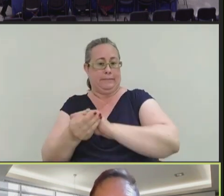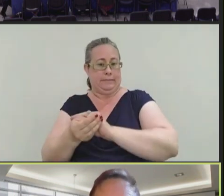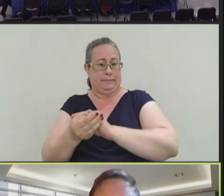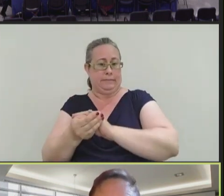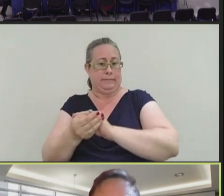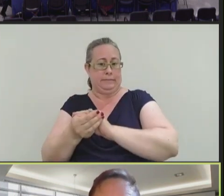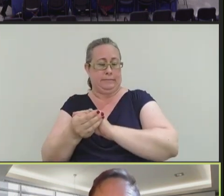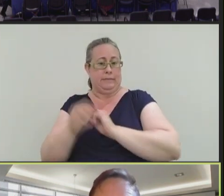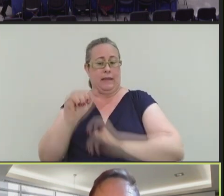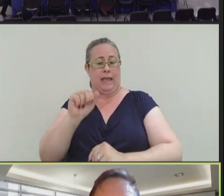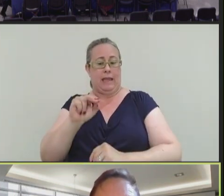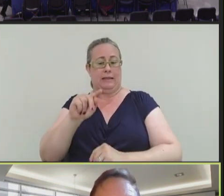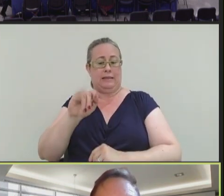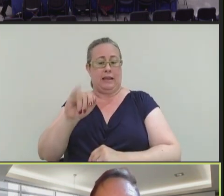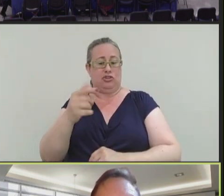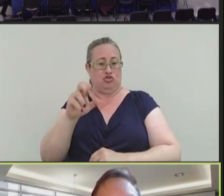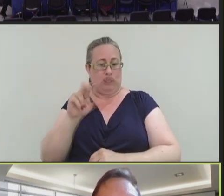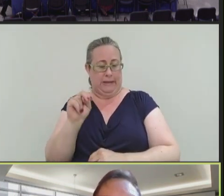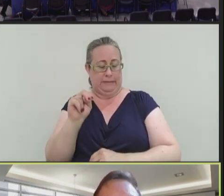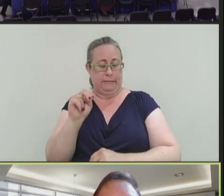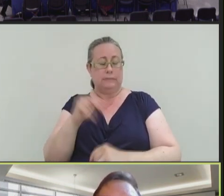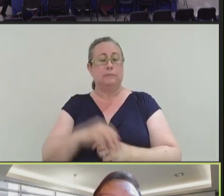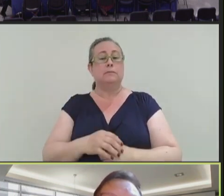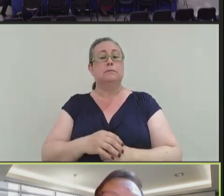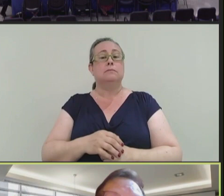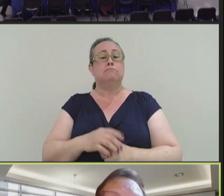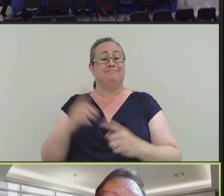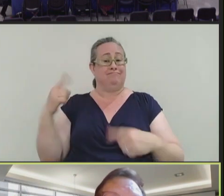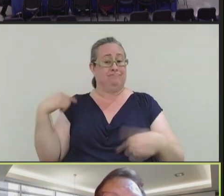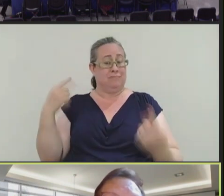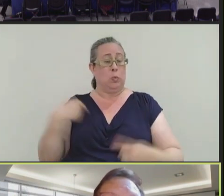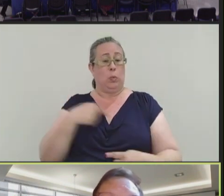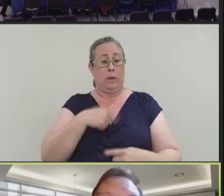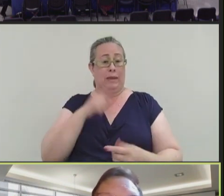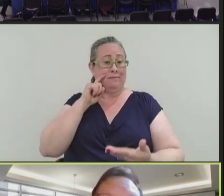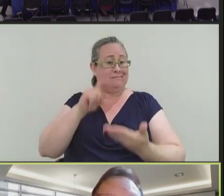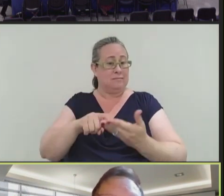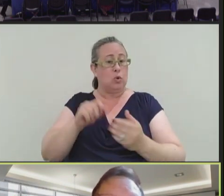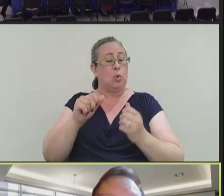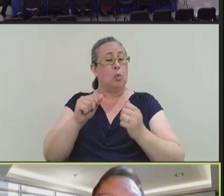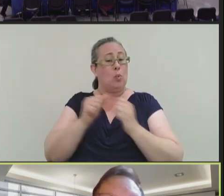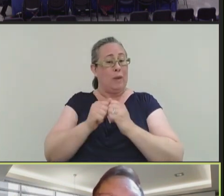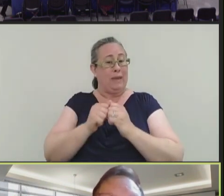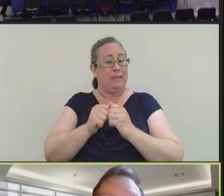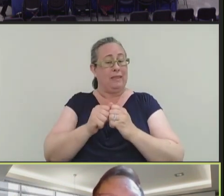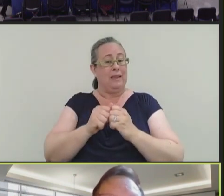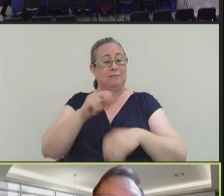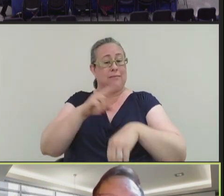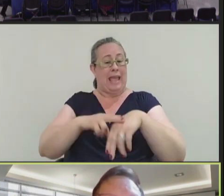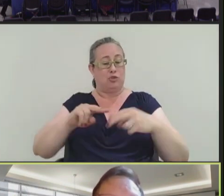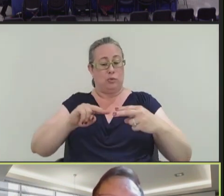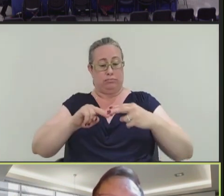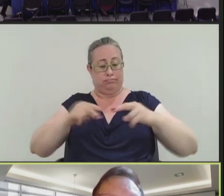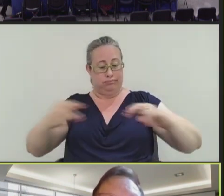antigens. What we've found is that within the natural sequence of these non-mutated antigens